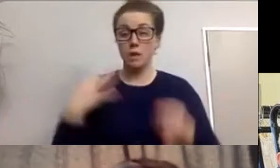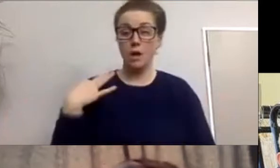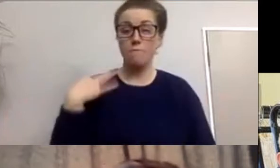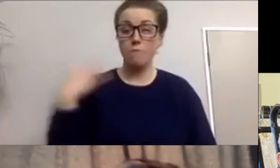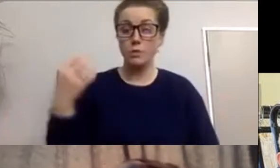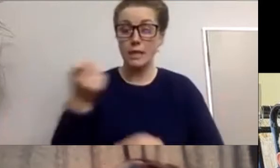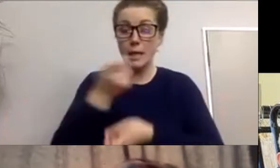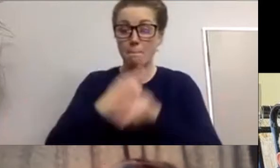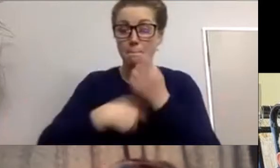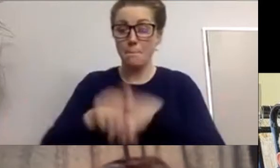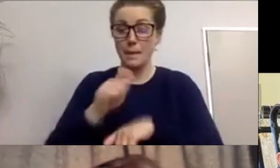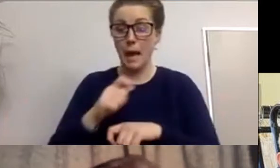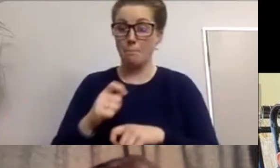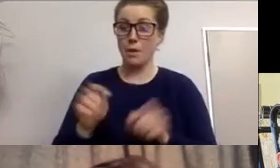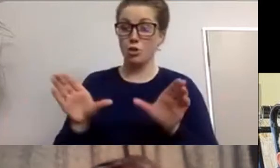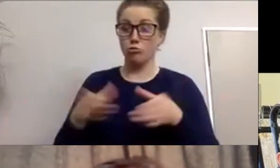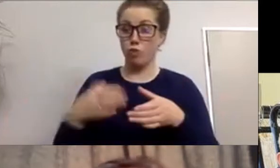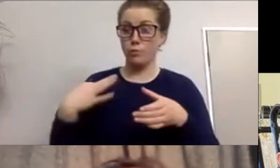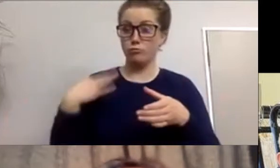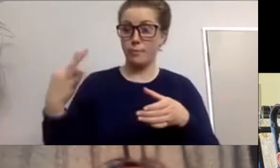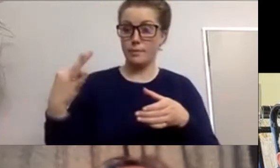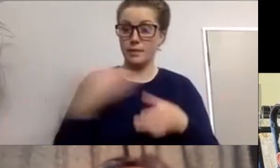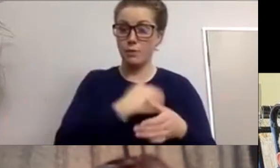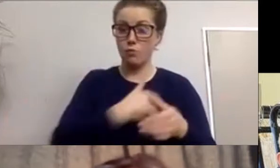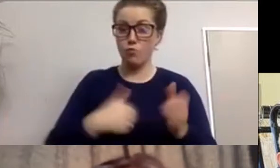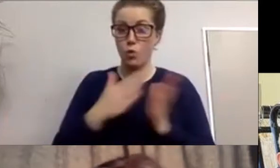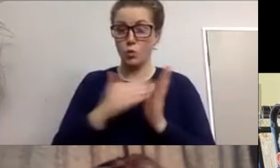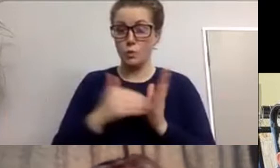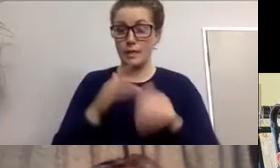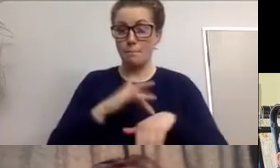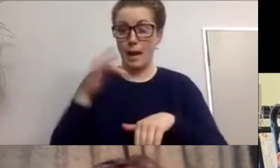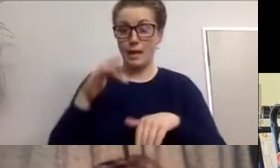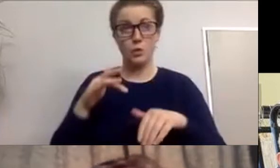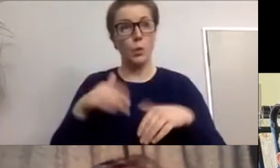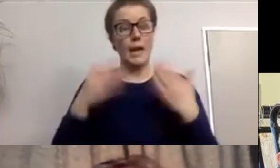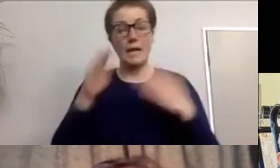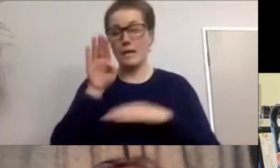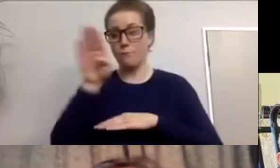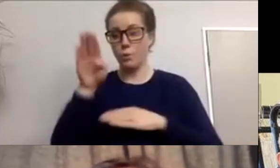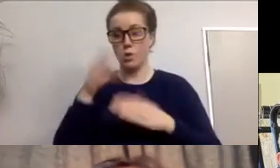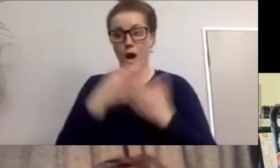representative of the Royall New Zealand Ballet to all the future Arts Access network